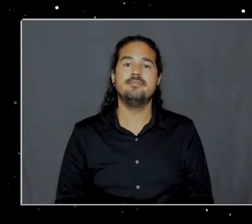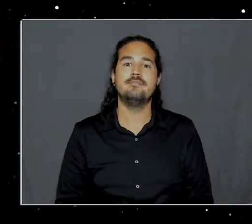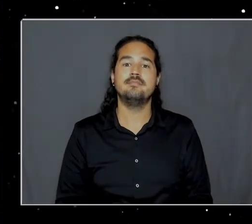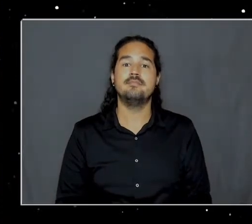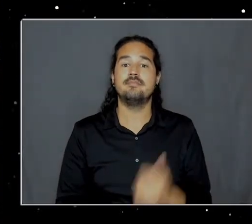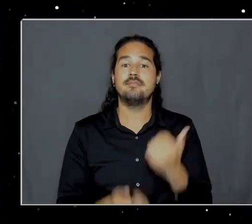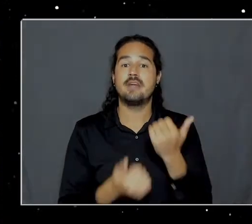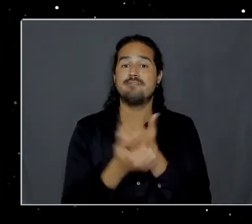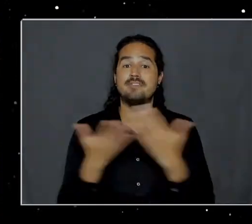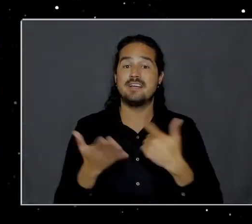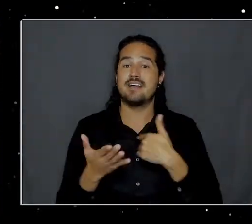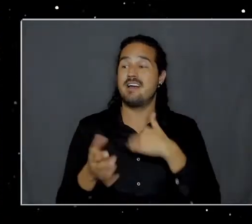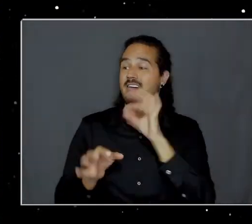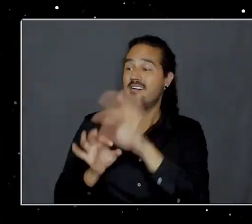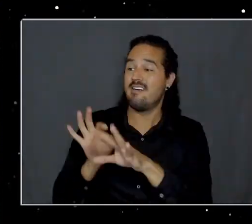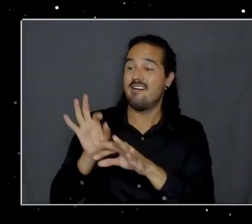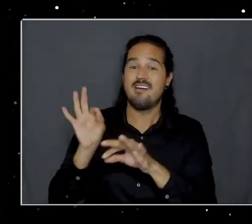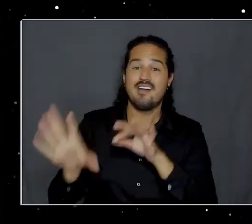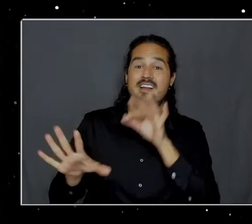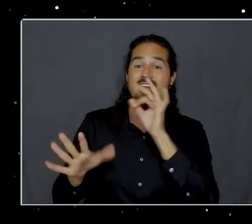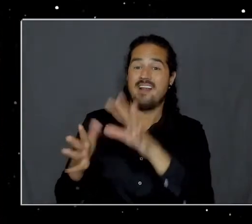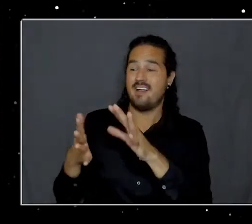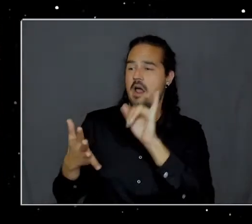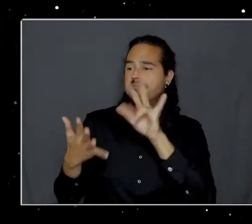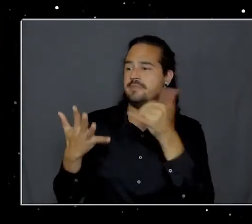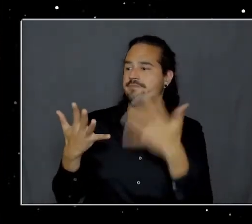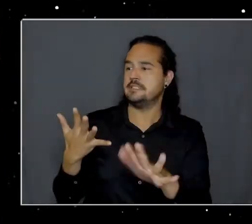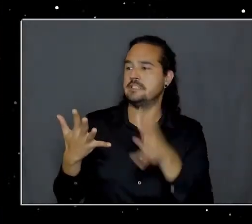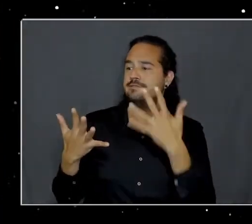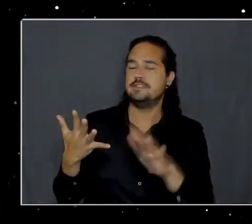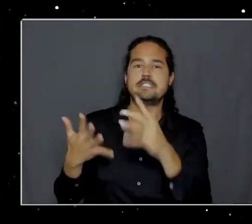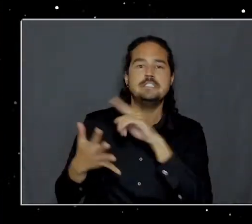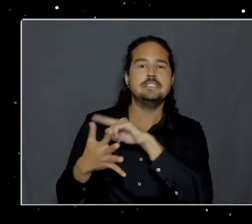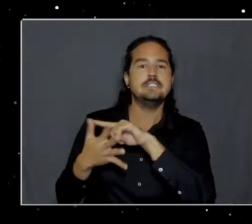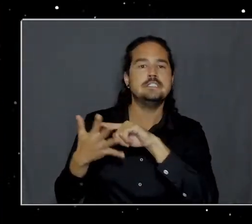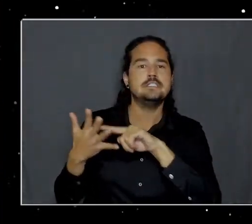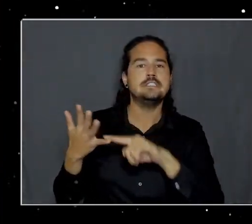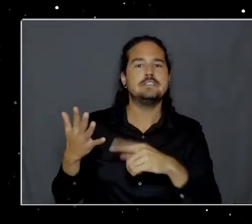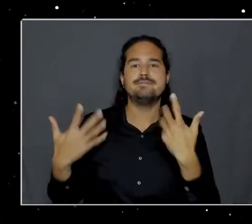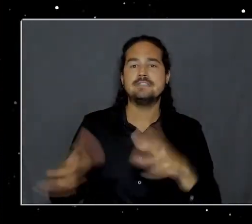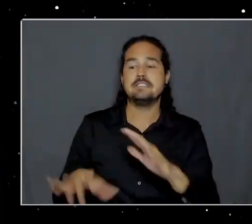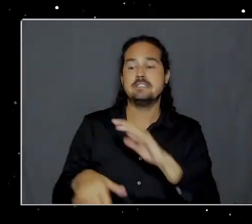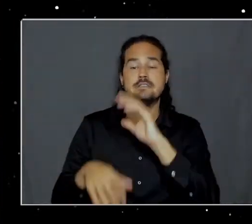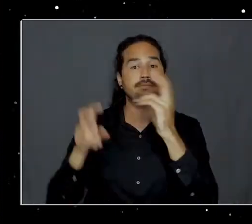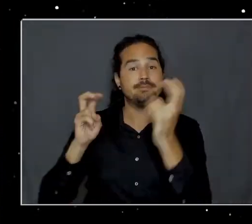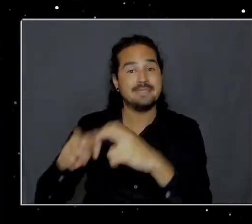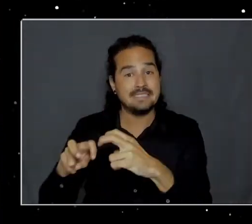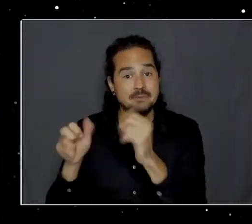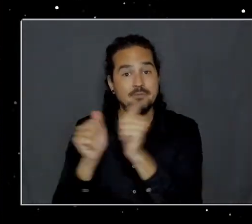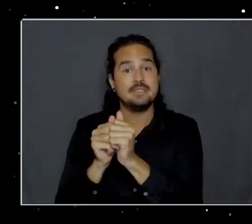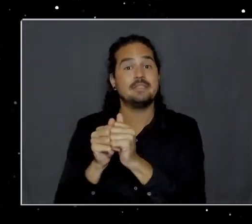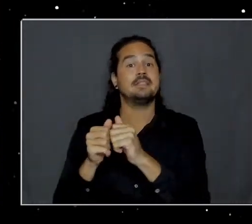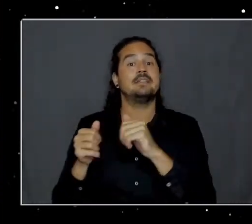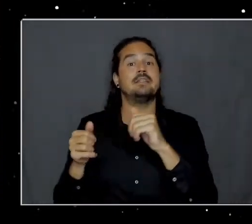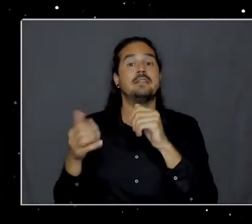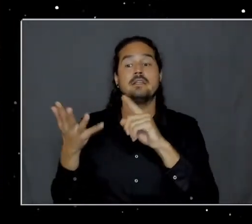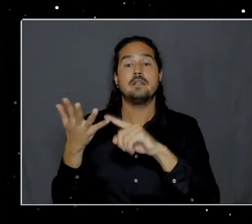AND EVERYTHING THAT IT OCCURRED TO ME TO SUGGEST TO HER SHE HAD ALREADY PUT INTO MOTION. SHE HAD SCHEDULED THE MEETING